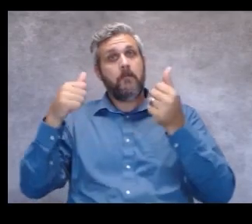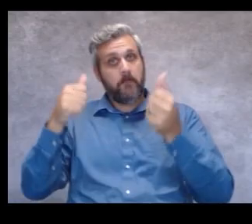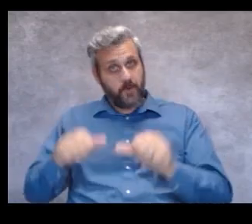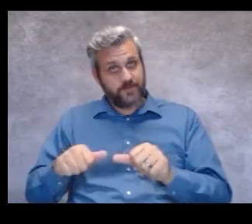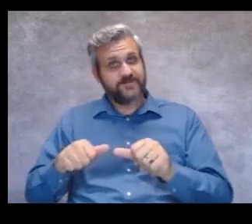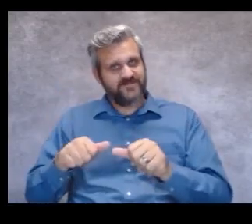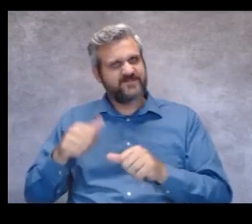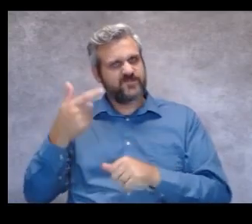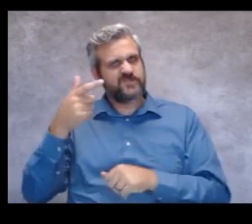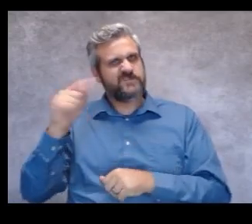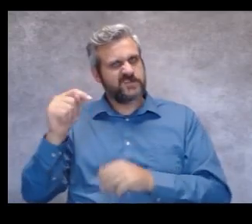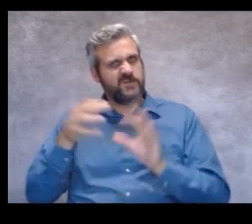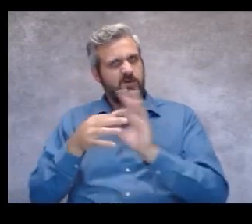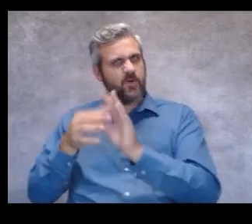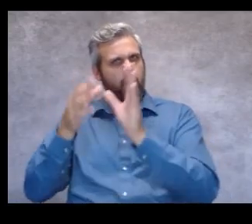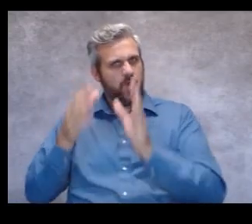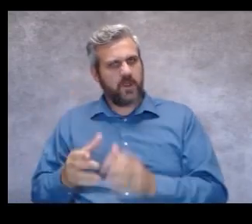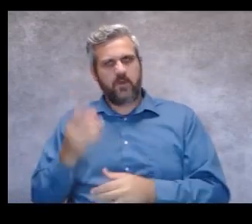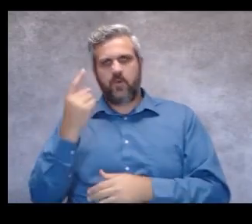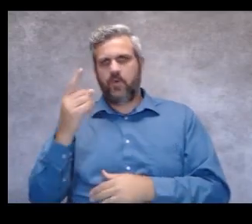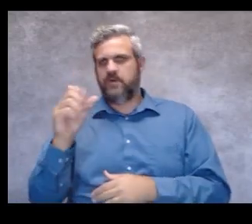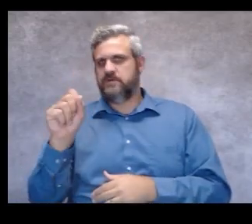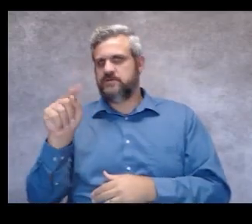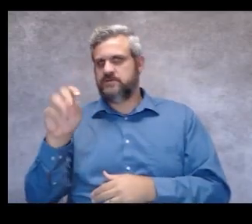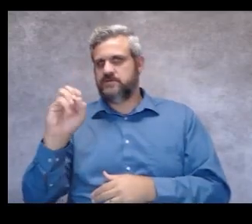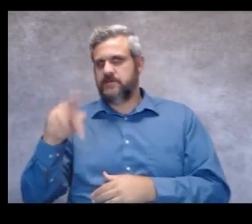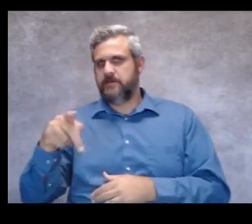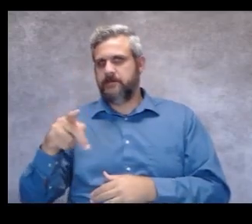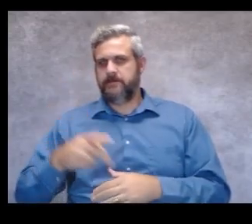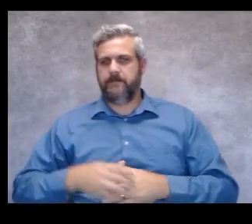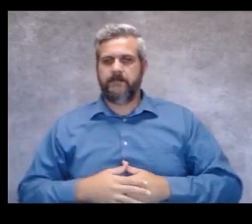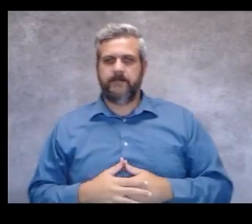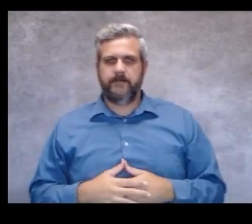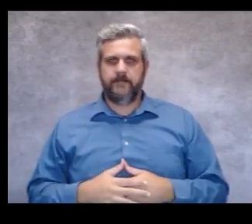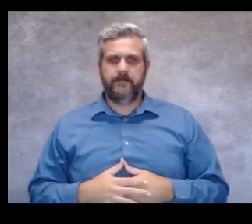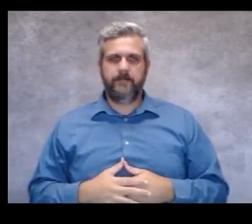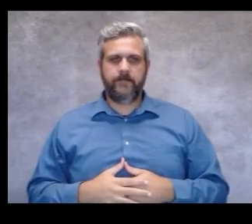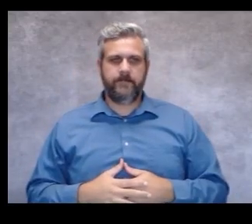posted on the GT coordinator onetop.